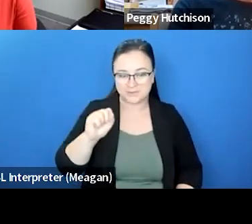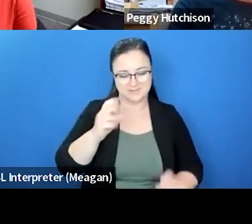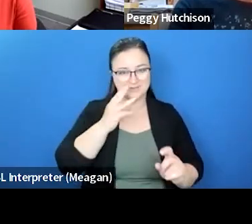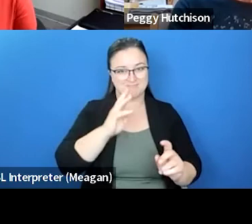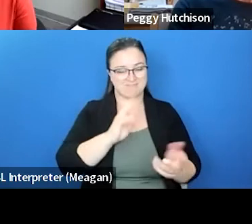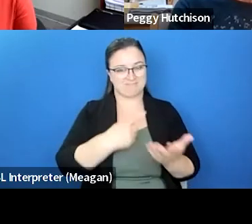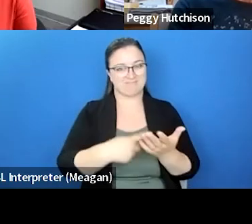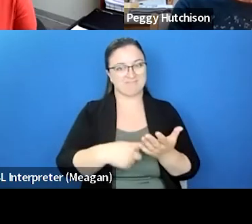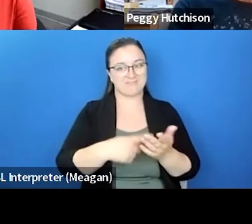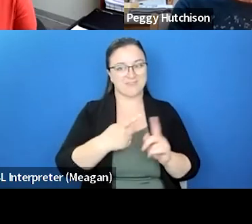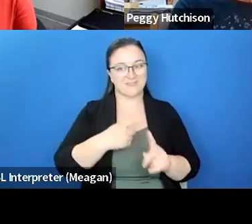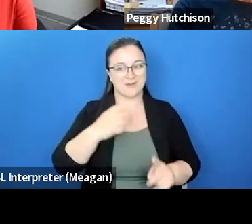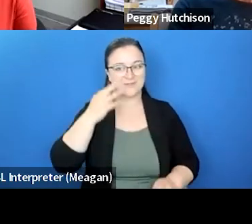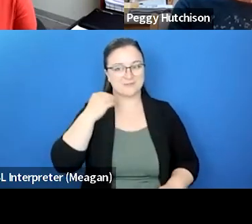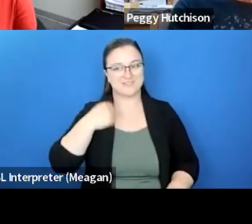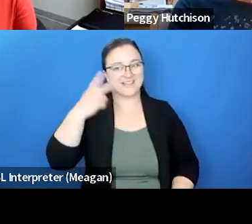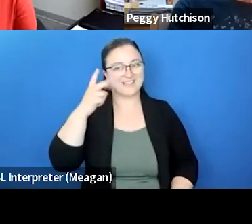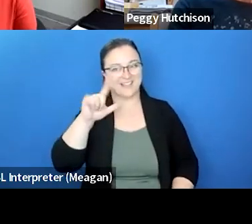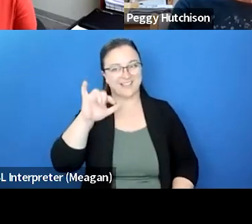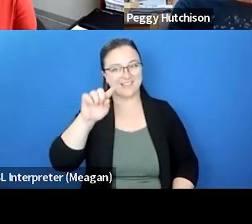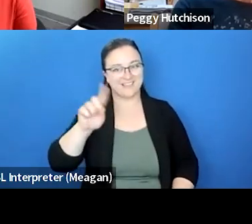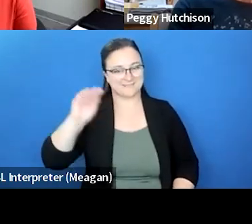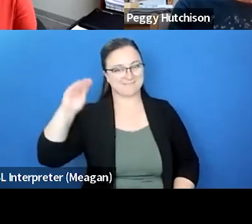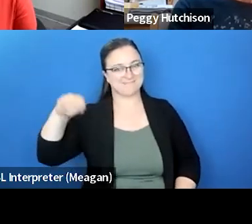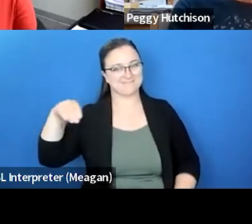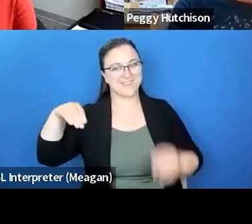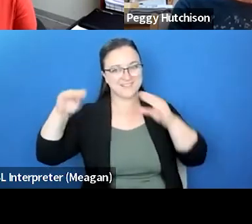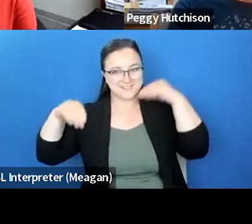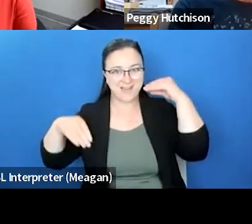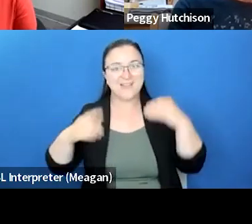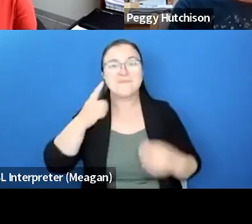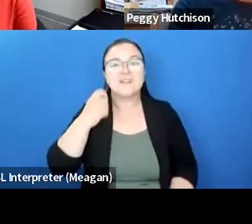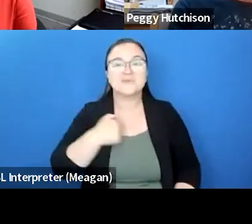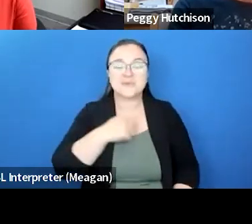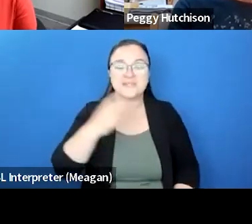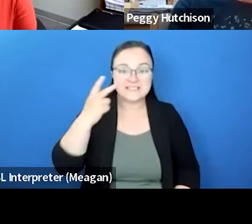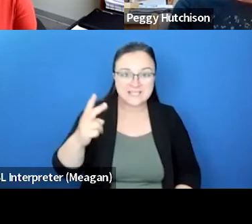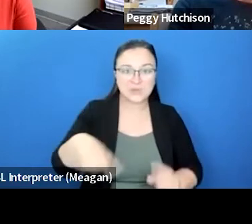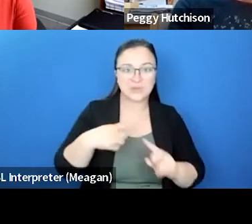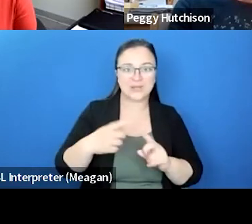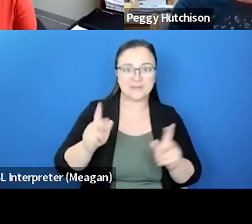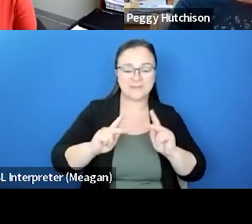and I know I see Liz nodding her head and smiling because we see that when people put this time and effort in